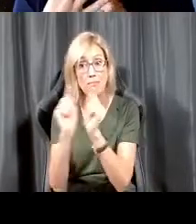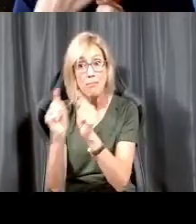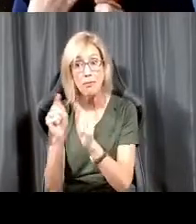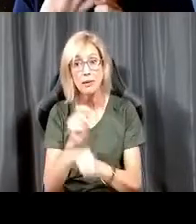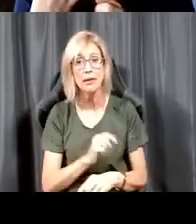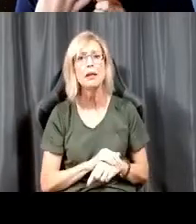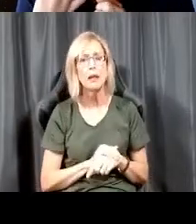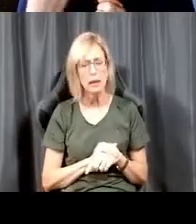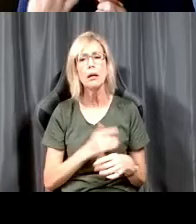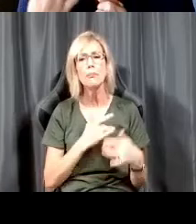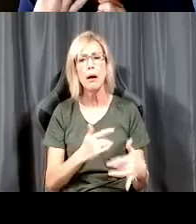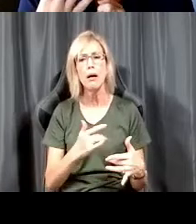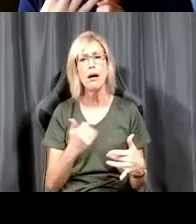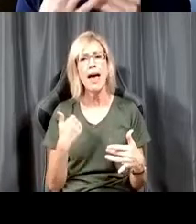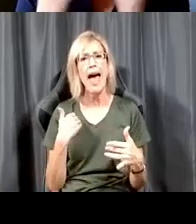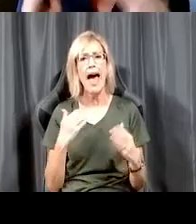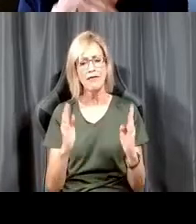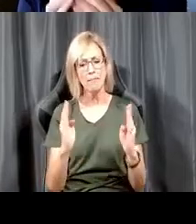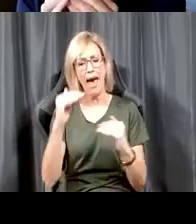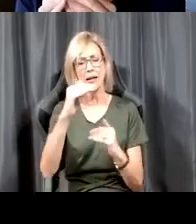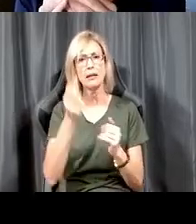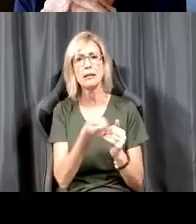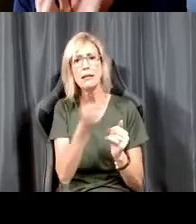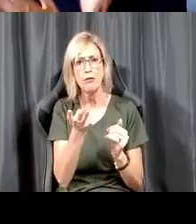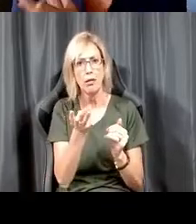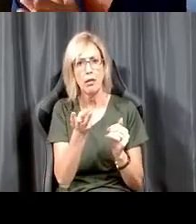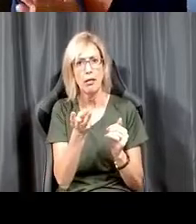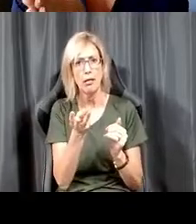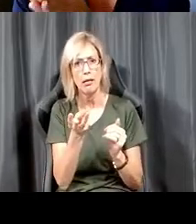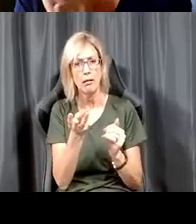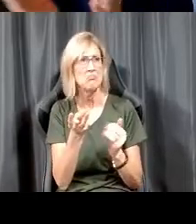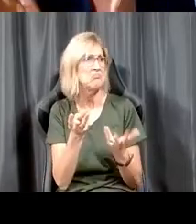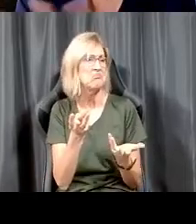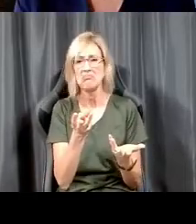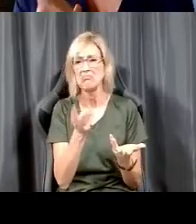You'll usually find a package of multiple items for between